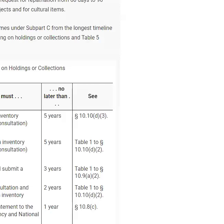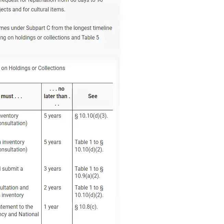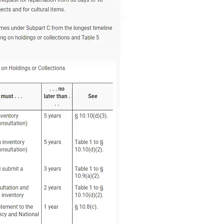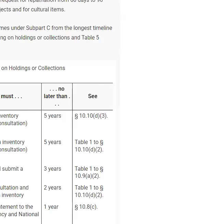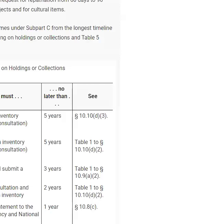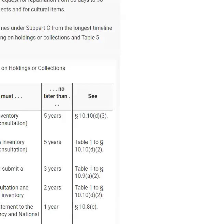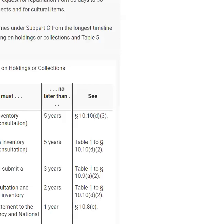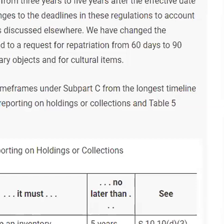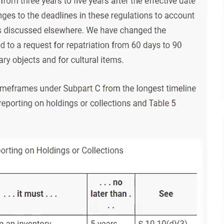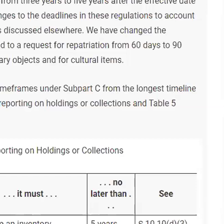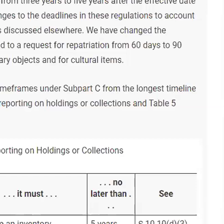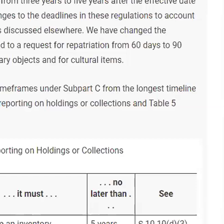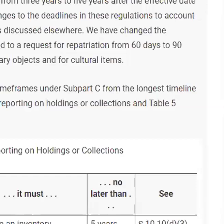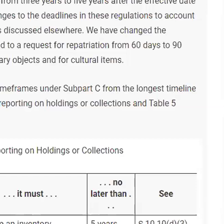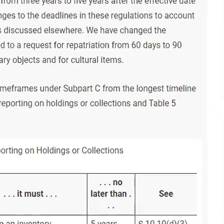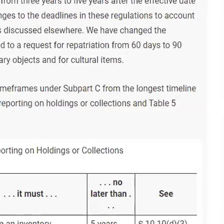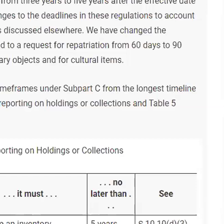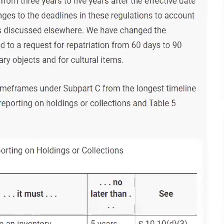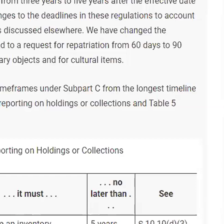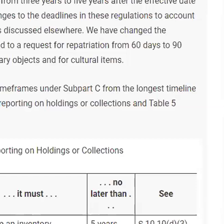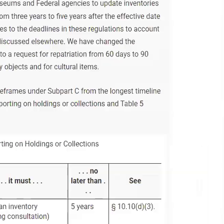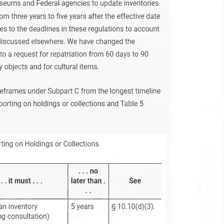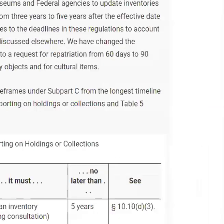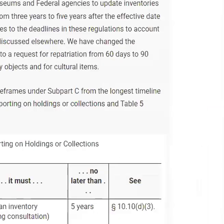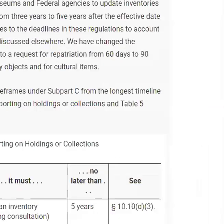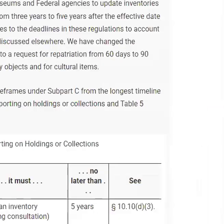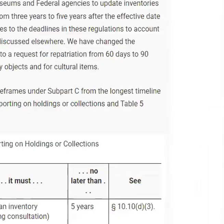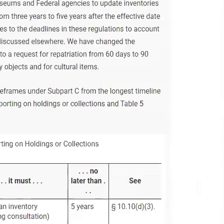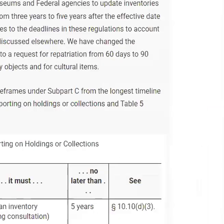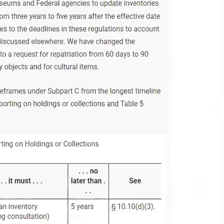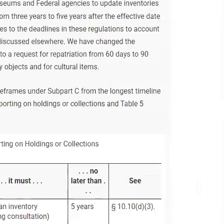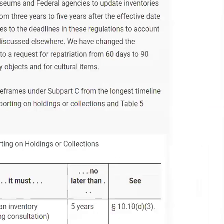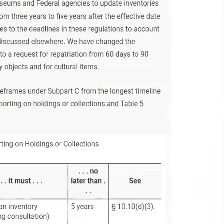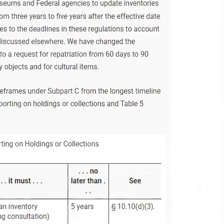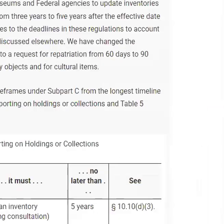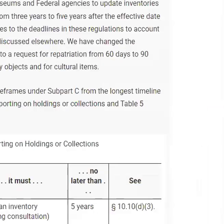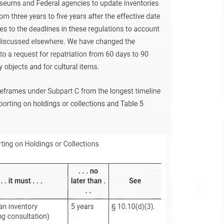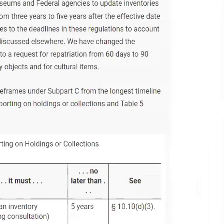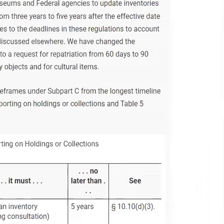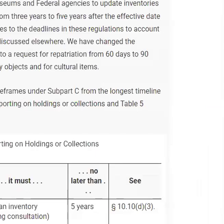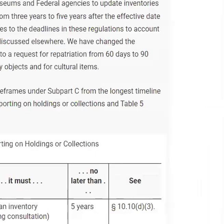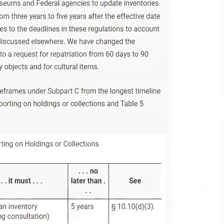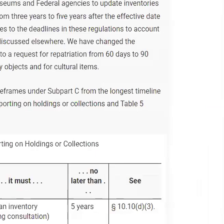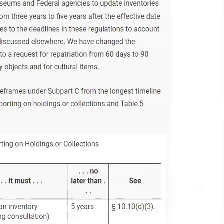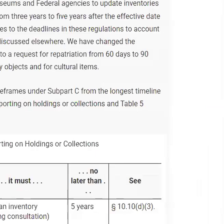Okay.